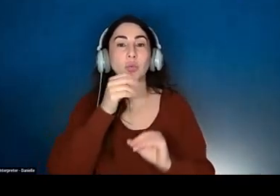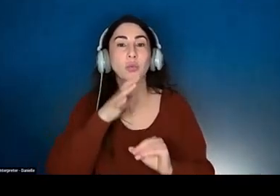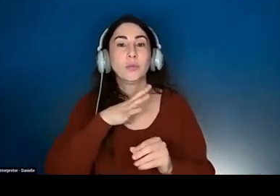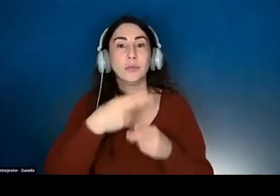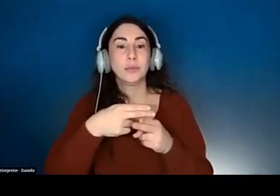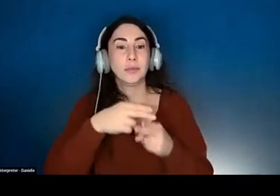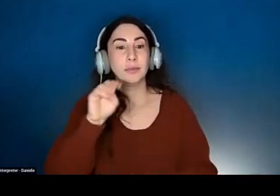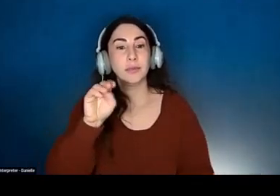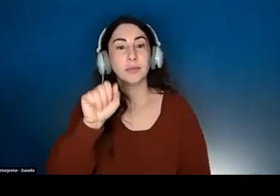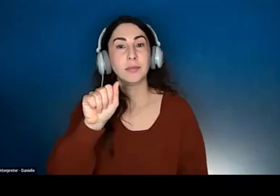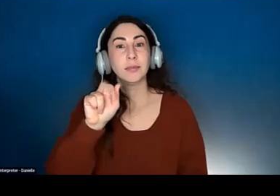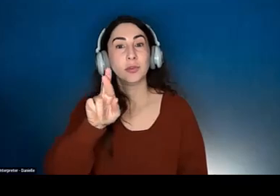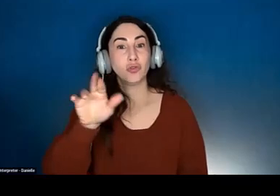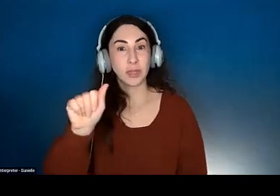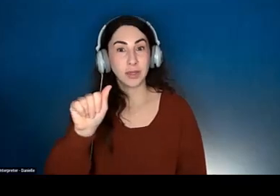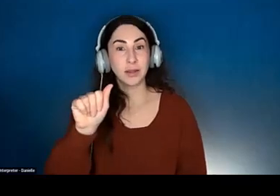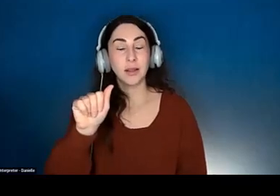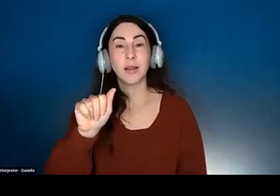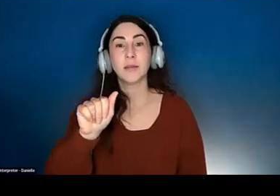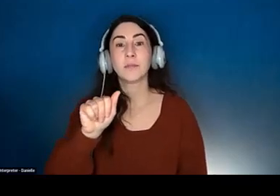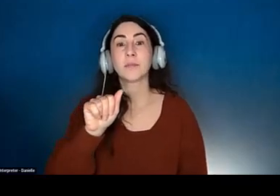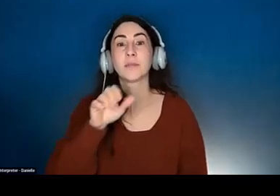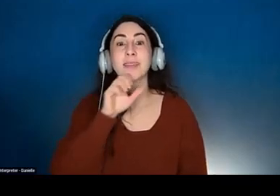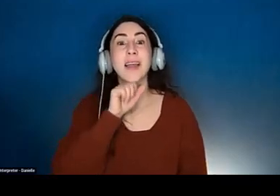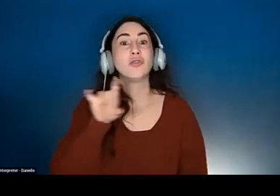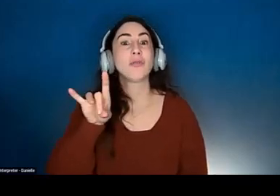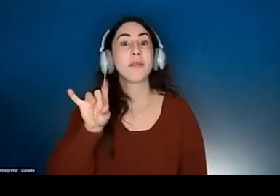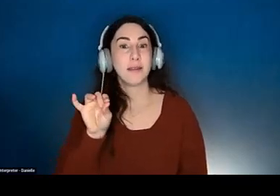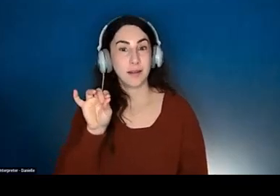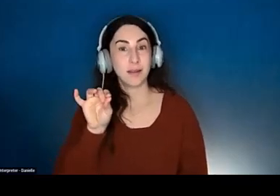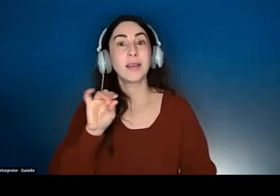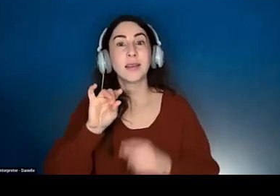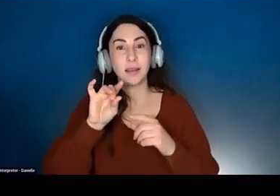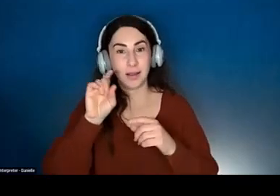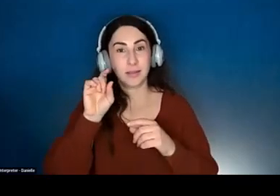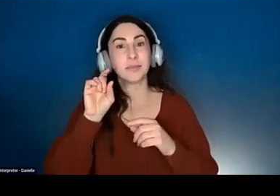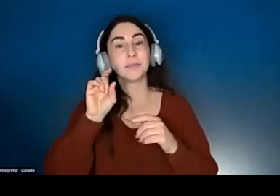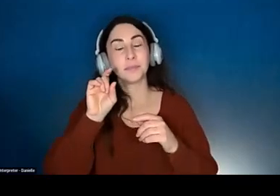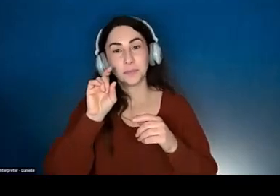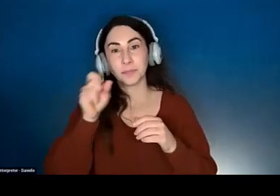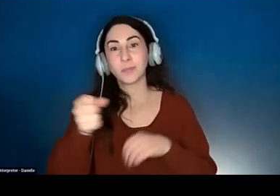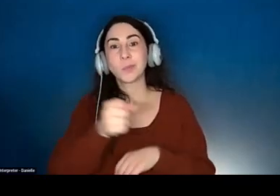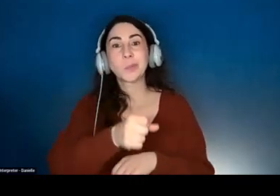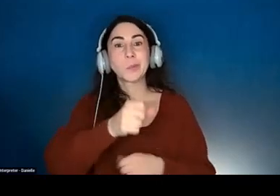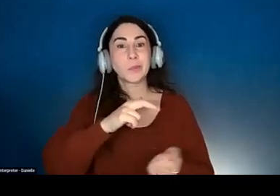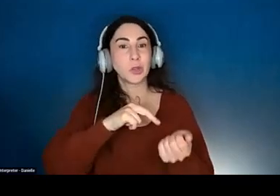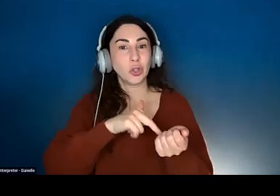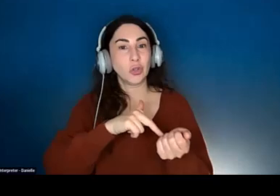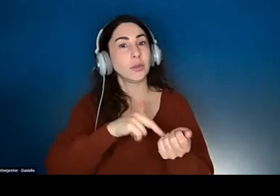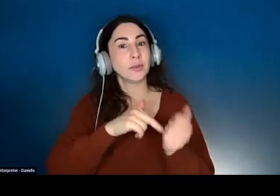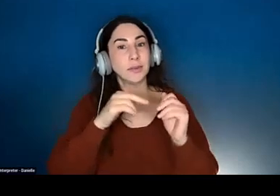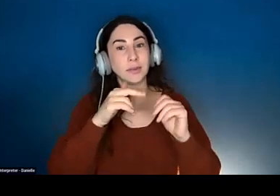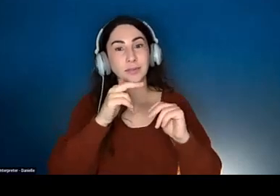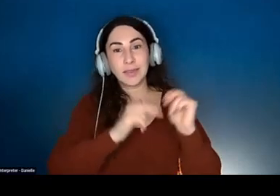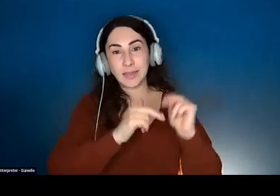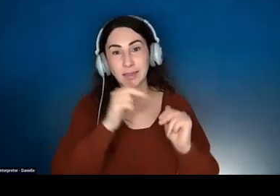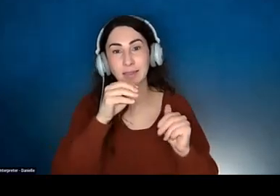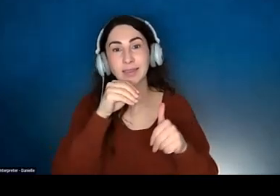80 when she was admitted to a nursing facility in Concord, California, after a stroke.